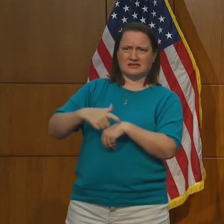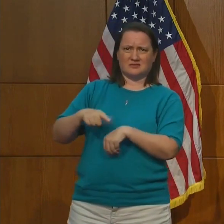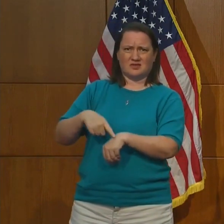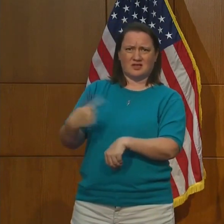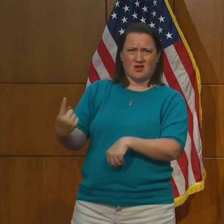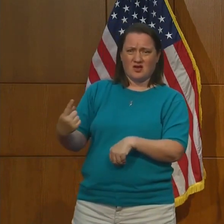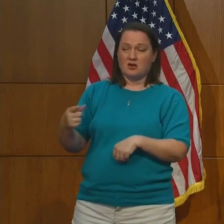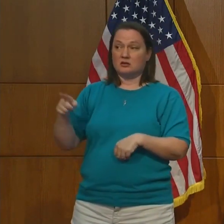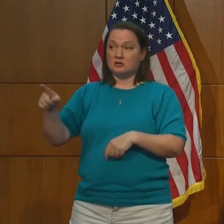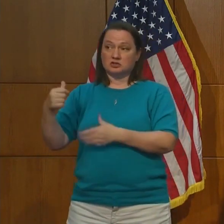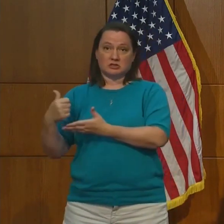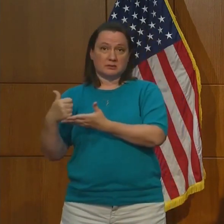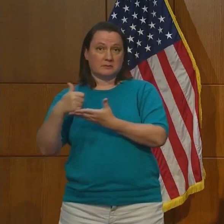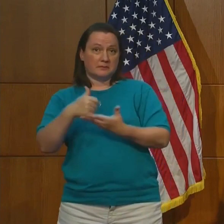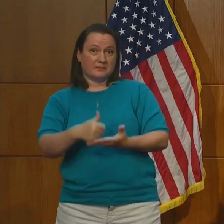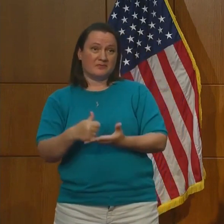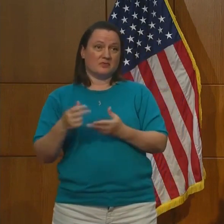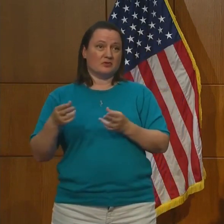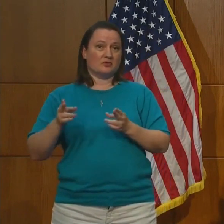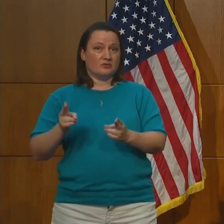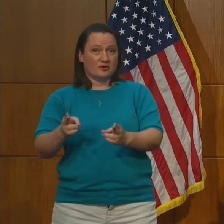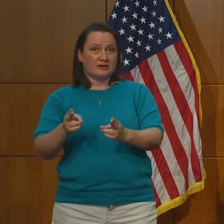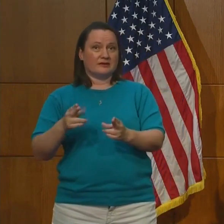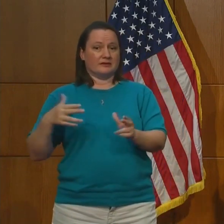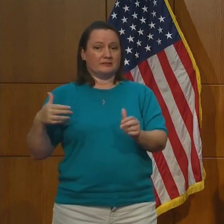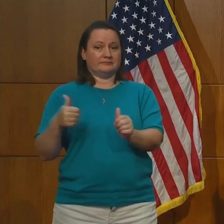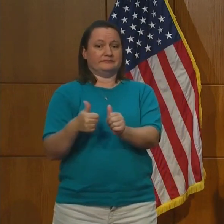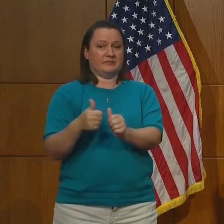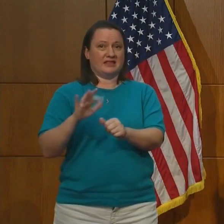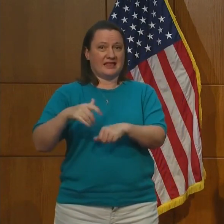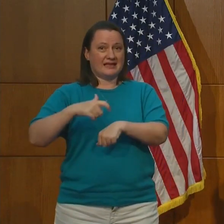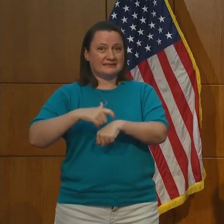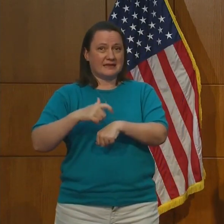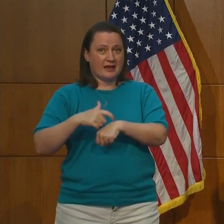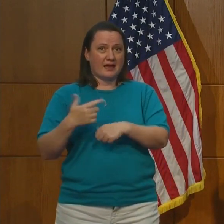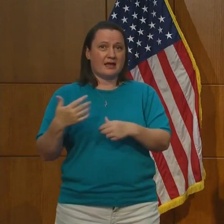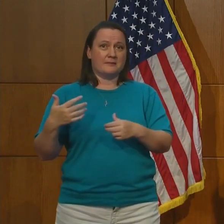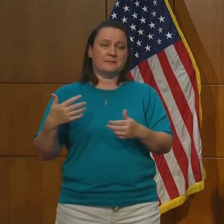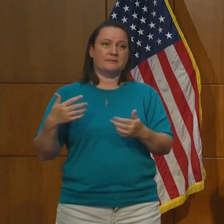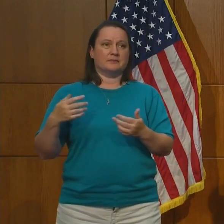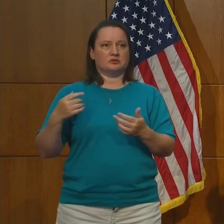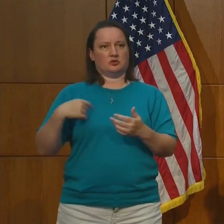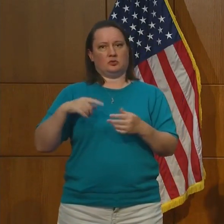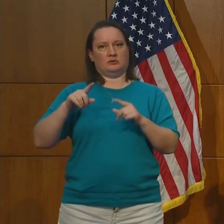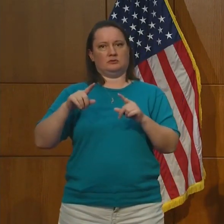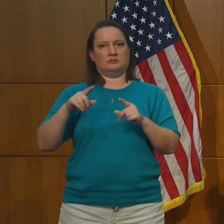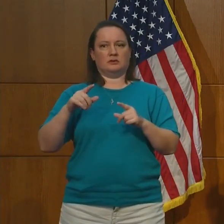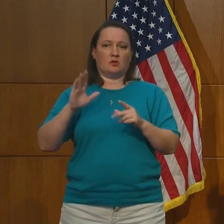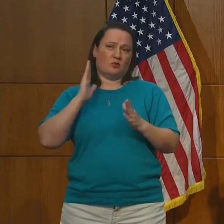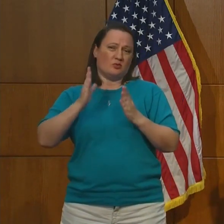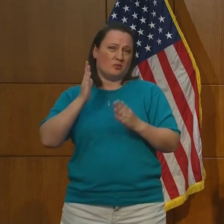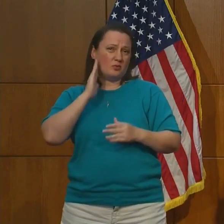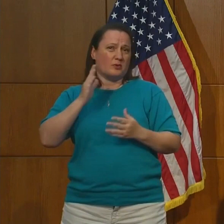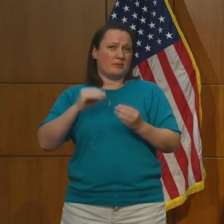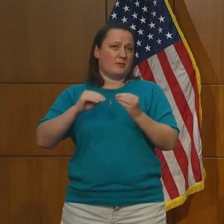DR BERKSHIRE EARLIER TODAY I WONDER IF SHE WOULD HAVE TO GIVE YOU ANY. REASSURE ARE. OR